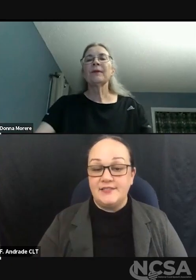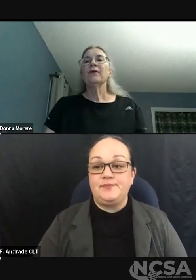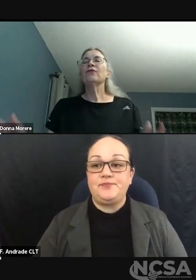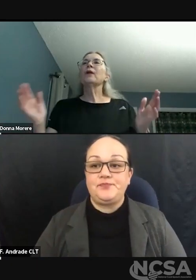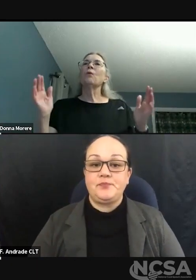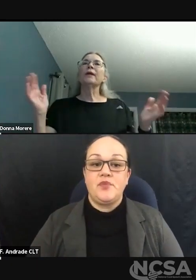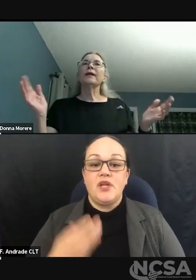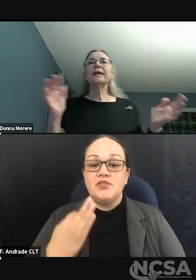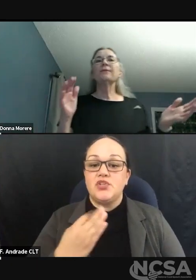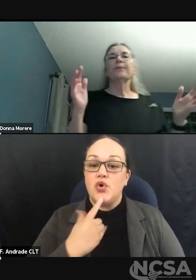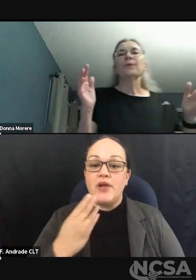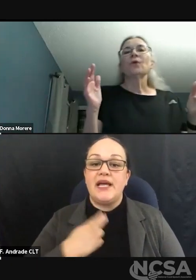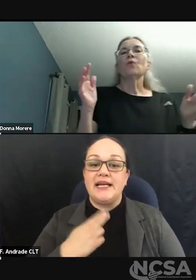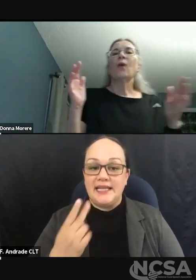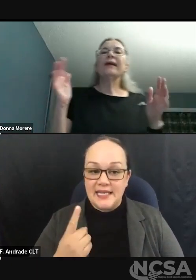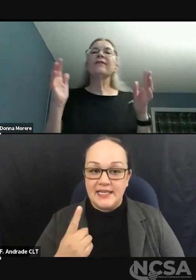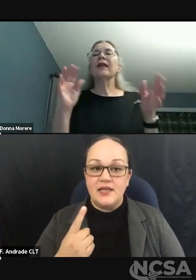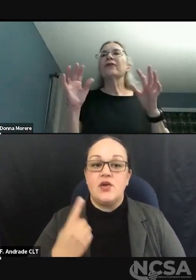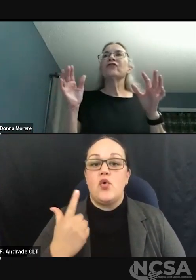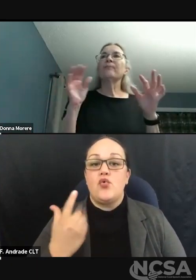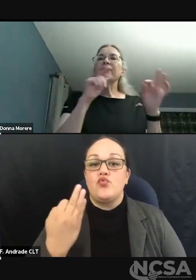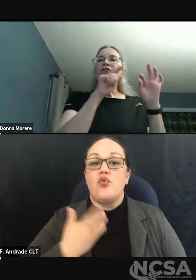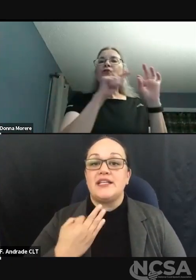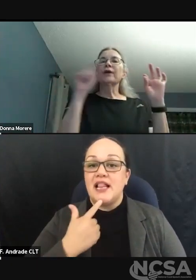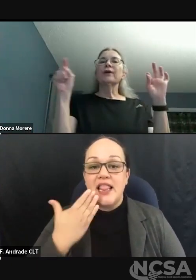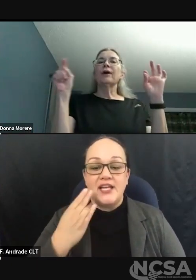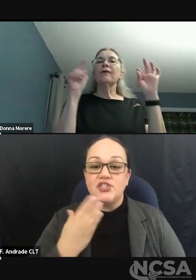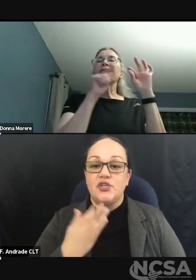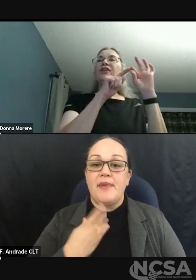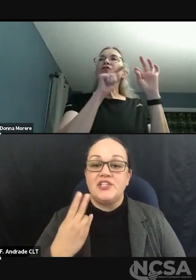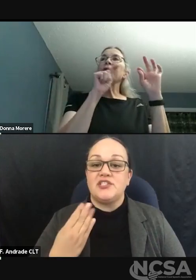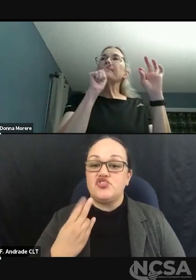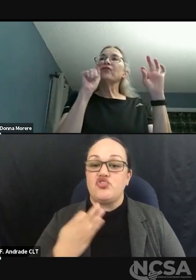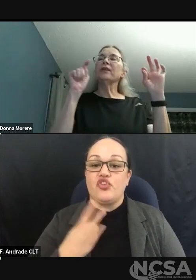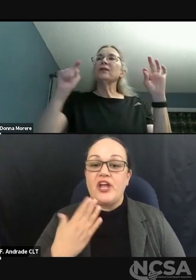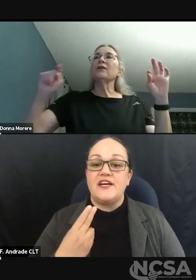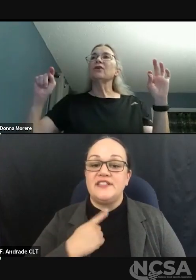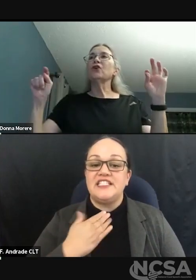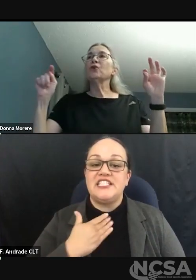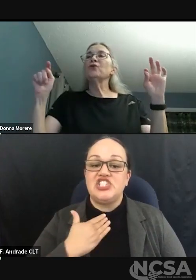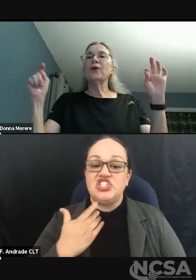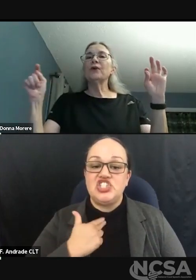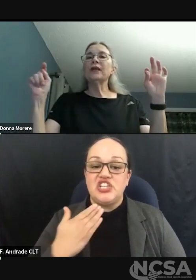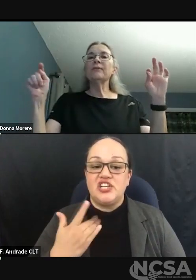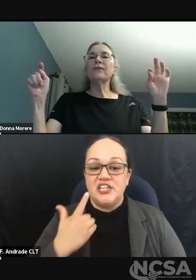So when a kid writes letters to match a string of digitally presented cued phonemes,